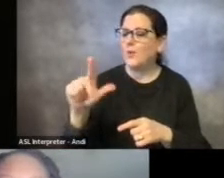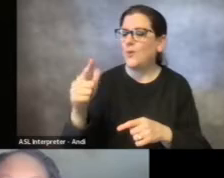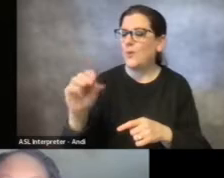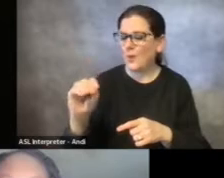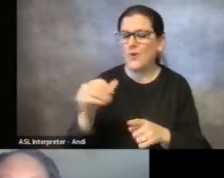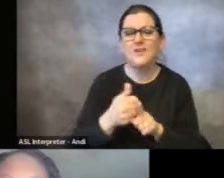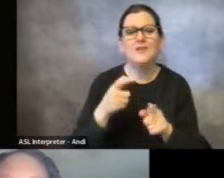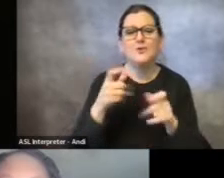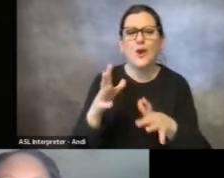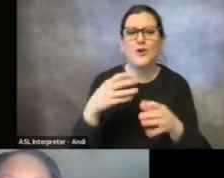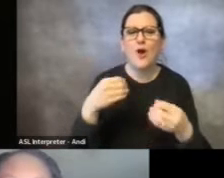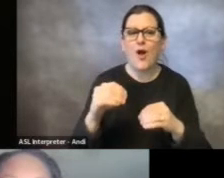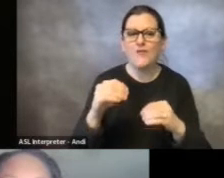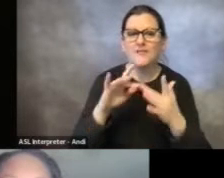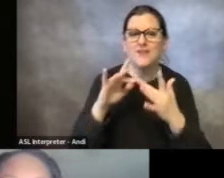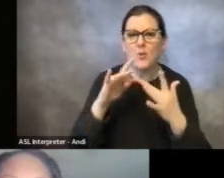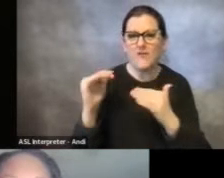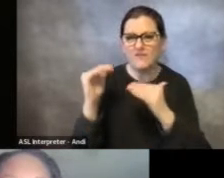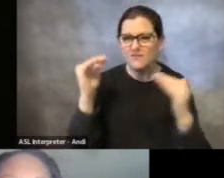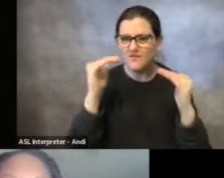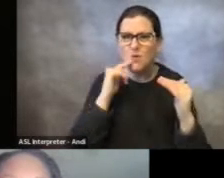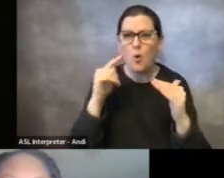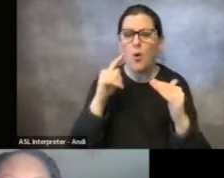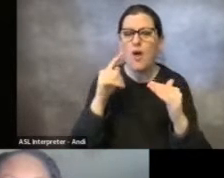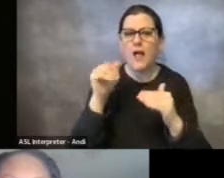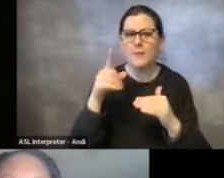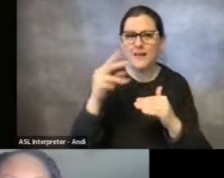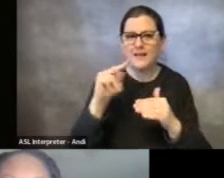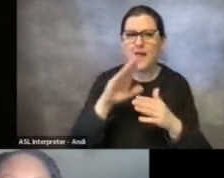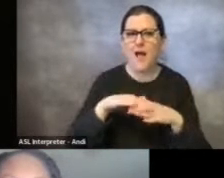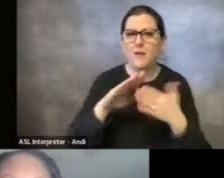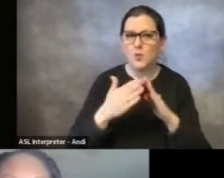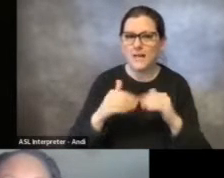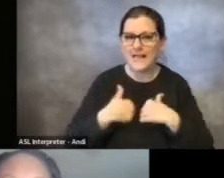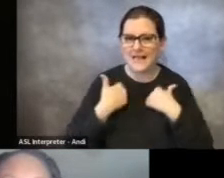Network Advancement for the Administration on Community Living. We have Martin Kerrigan,